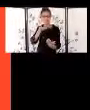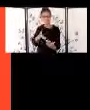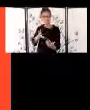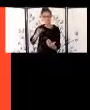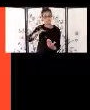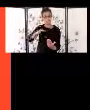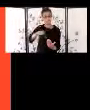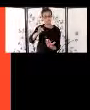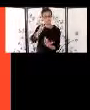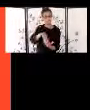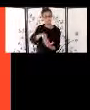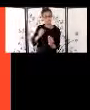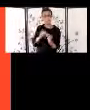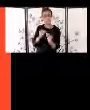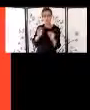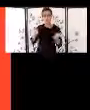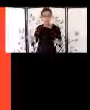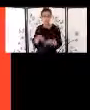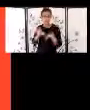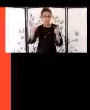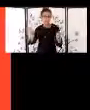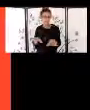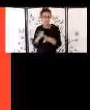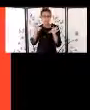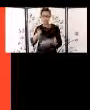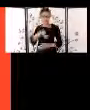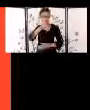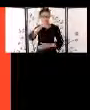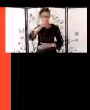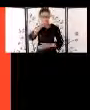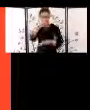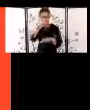it should demonstrate your fantastical writing skills, but that your goal is to paint a full